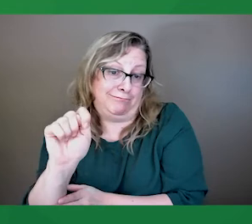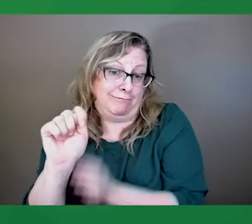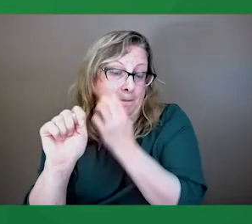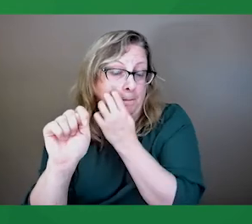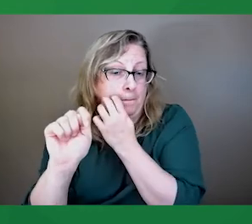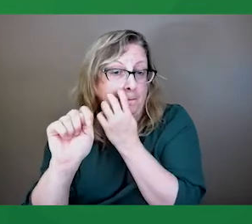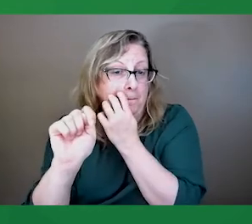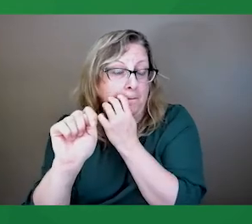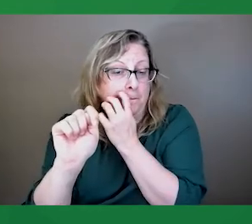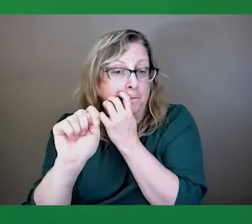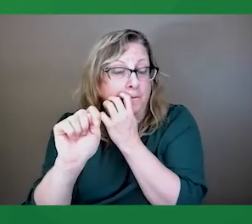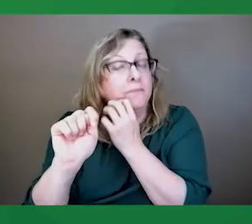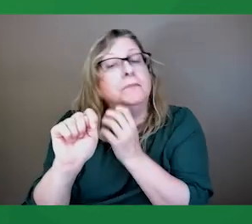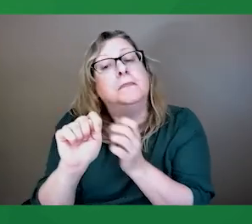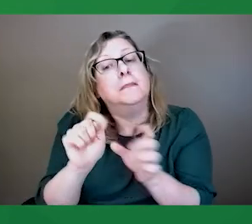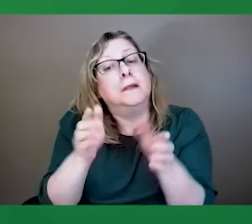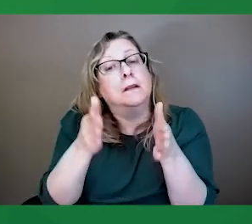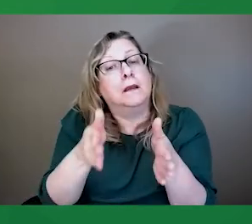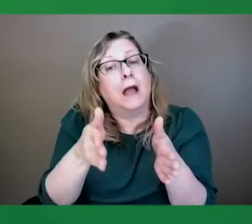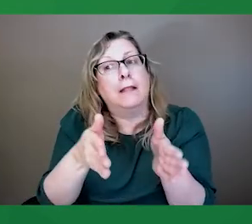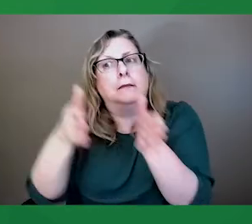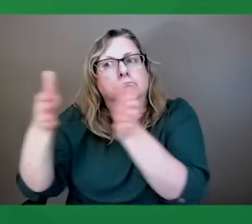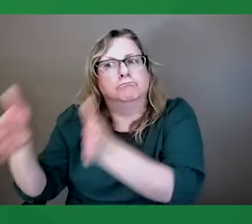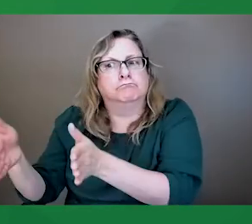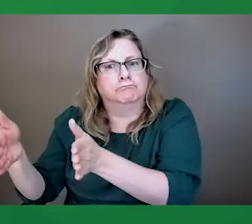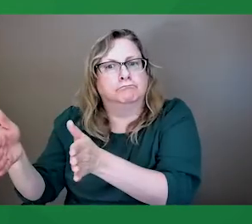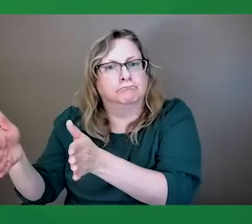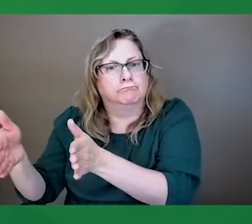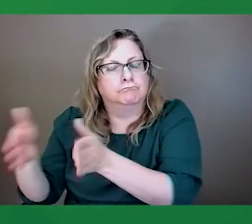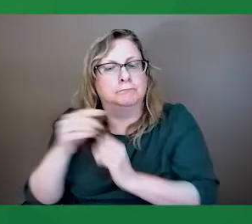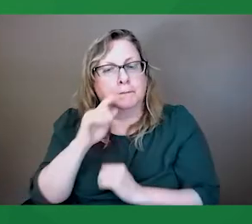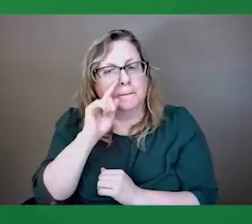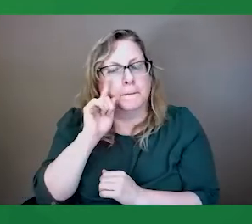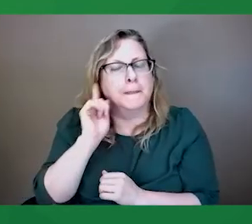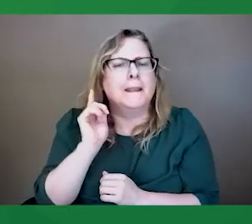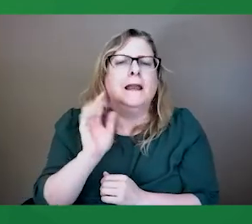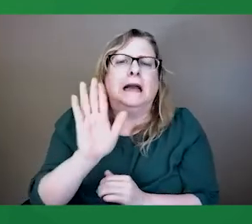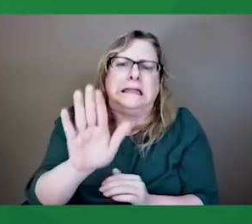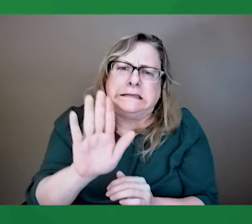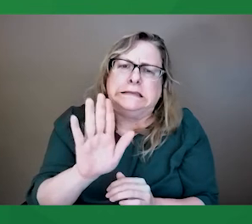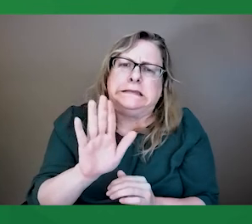And from there the mass markets. Now I'm not saying I do wanna acknowledge